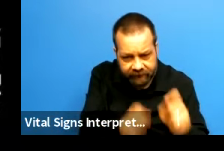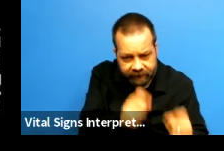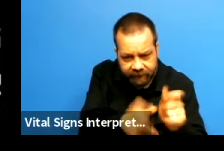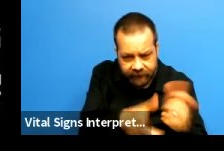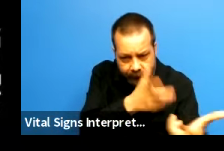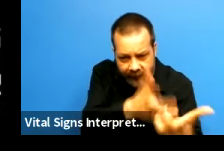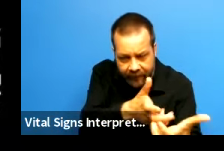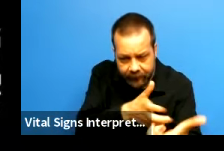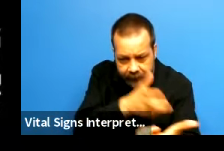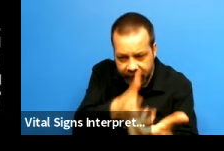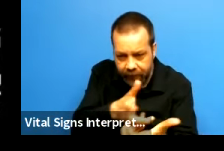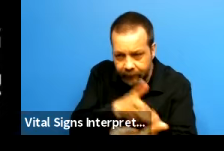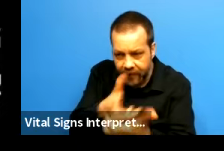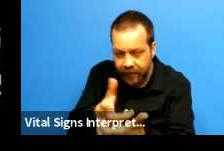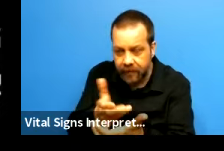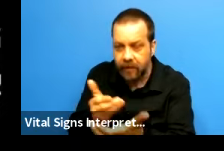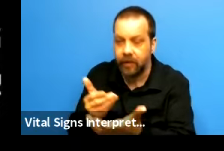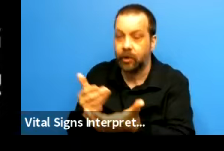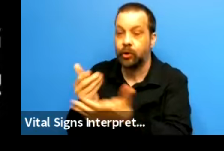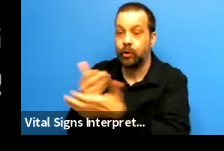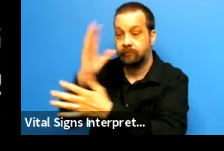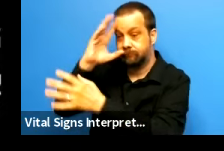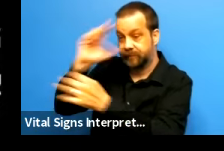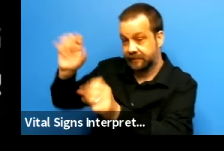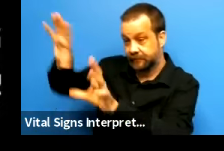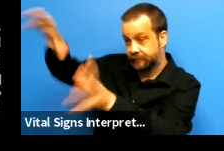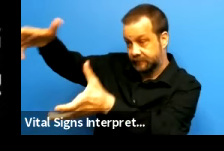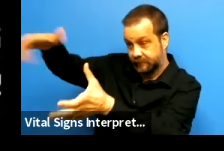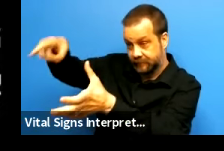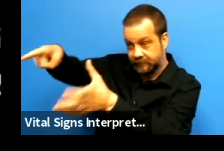is implementing some of this there's a lot that we must wait